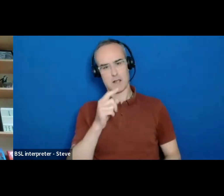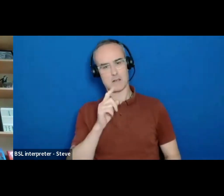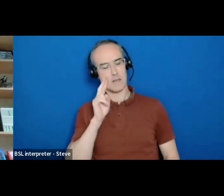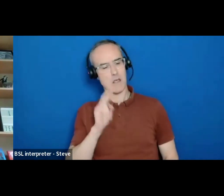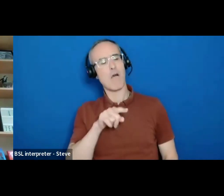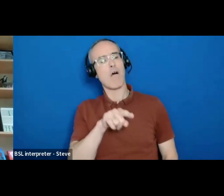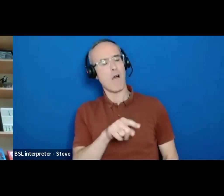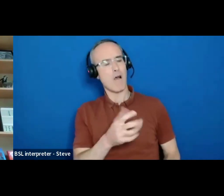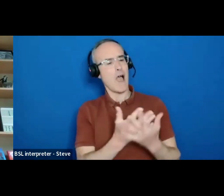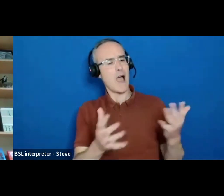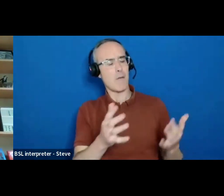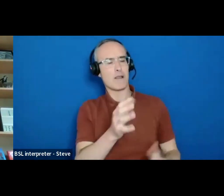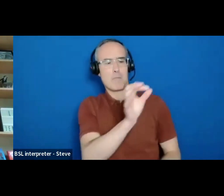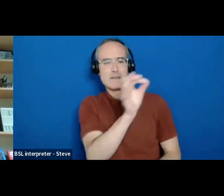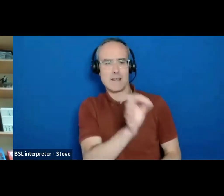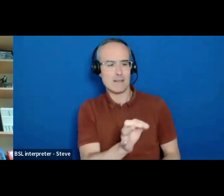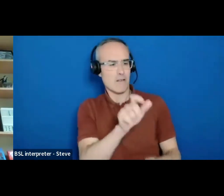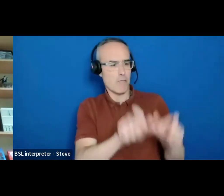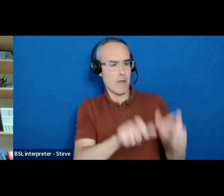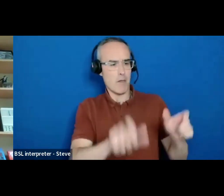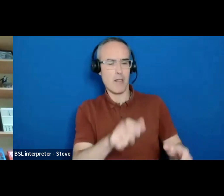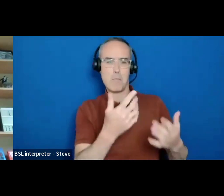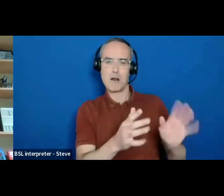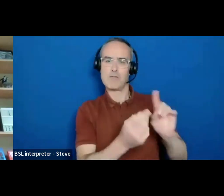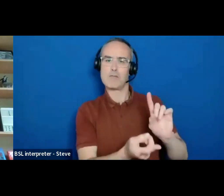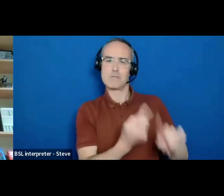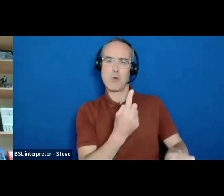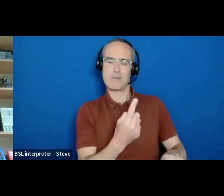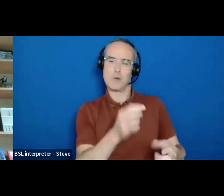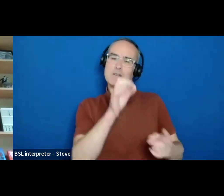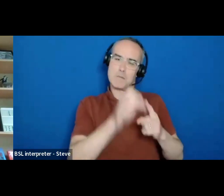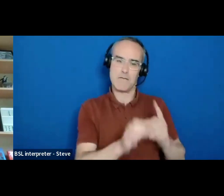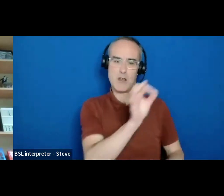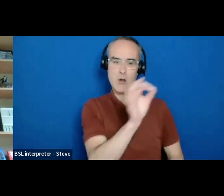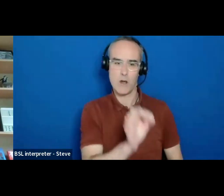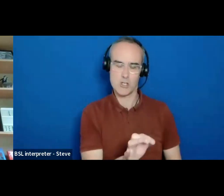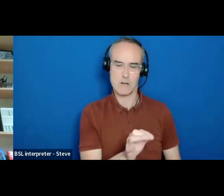In, in DfE, one of the questions that is least well responded to is the,